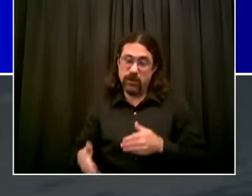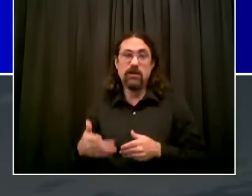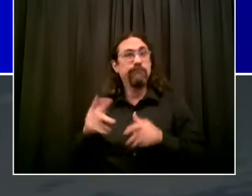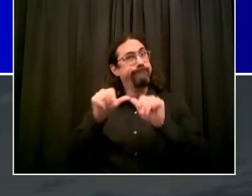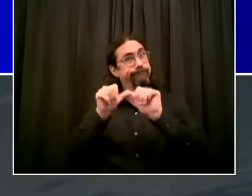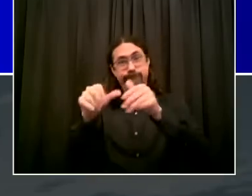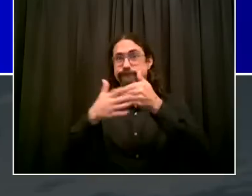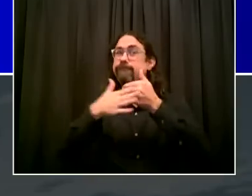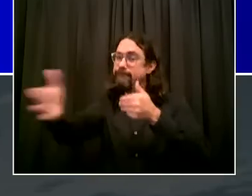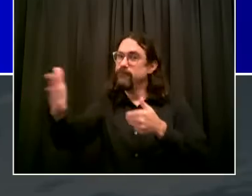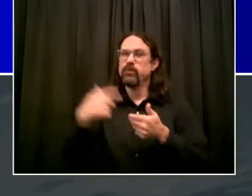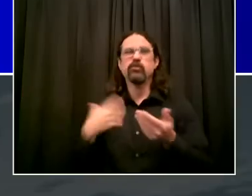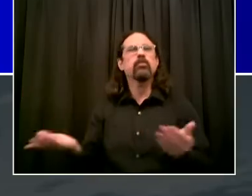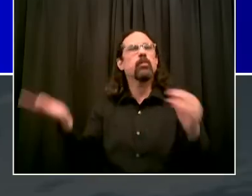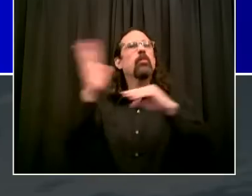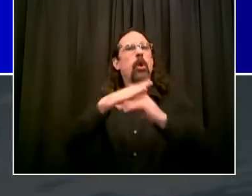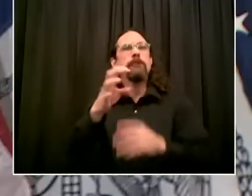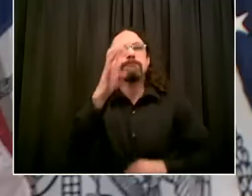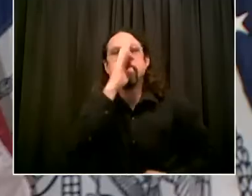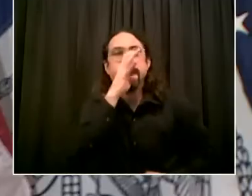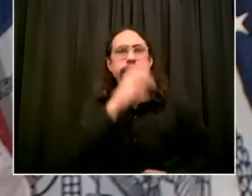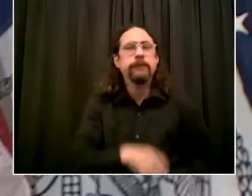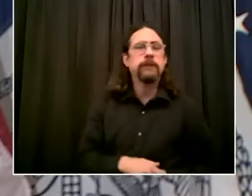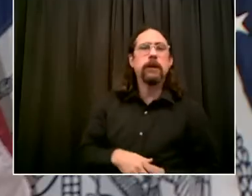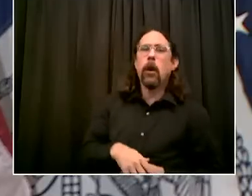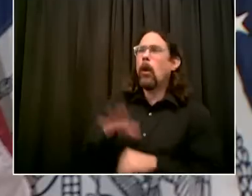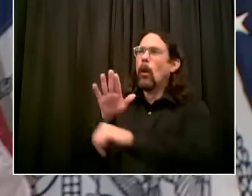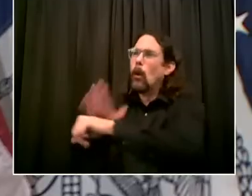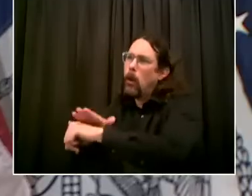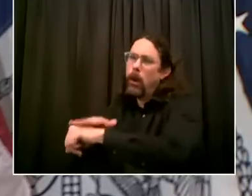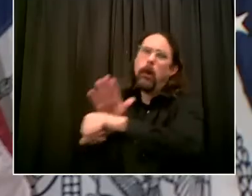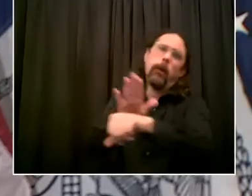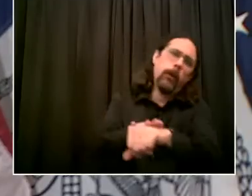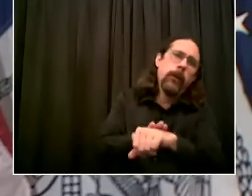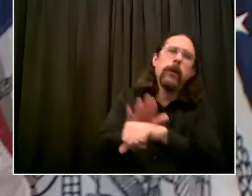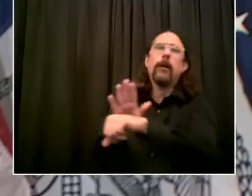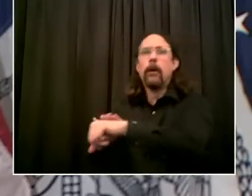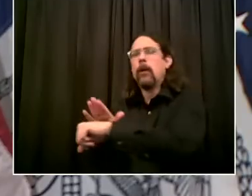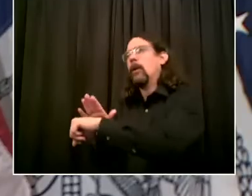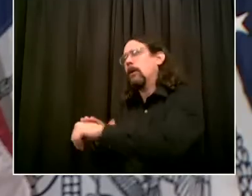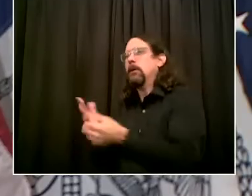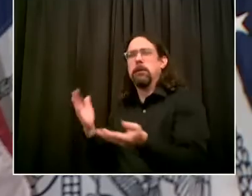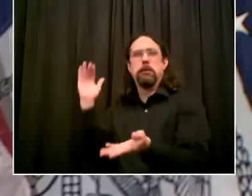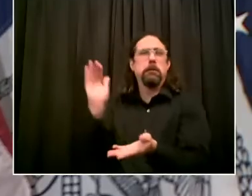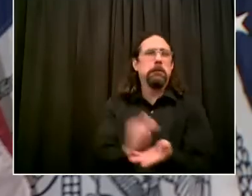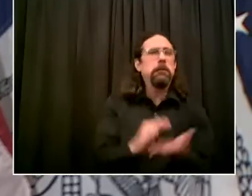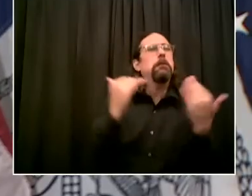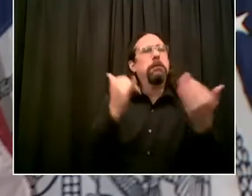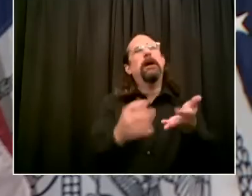RED, ORANGE, AND YELLOW ZONES. THAT ENFORCEMENT EFFORT WILL CONTINUE, BUT WHAT WE REALLY